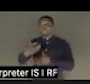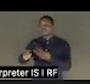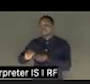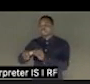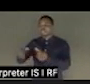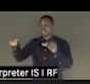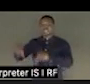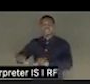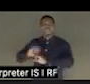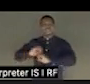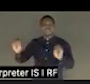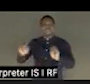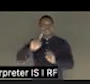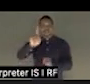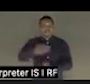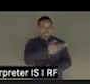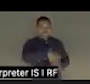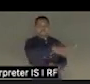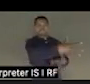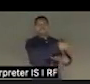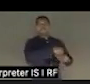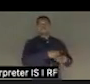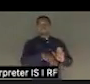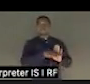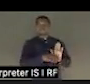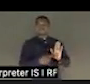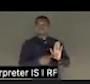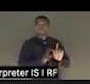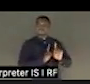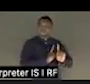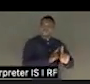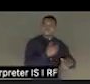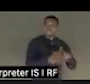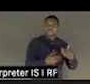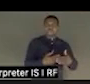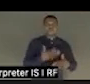they could or they don't get happy clients or they need to.